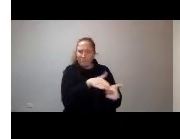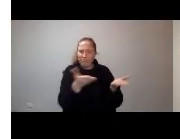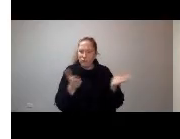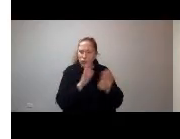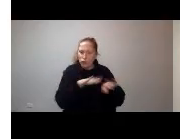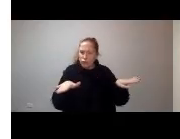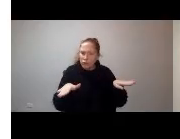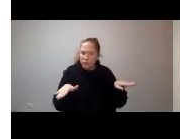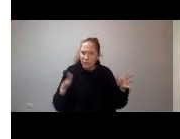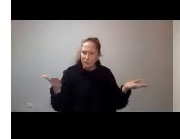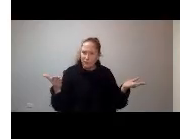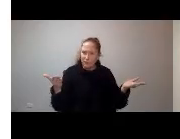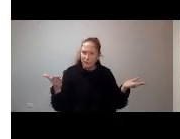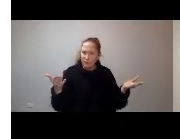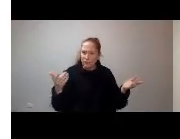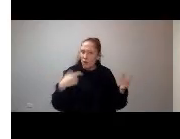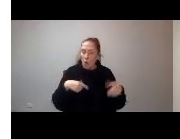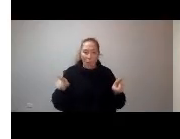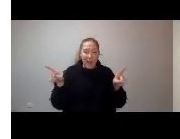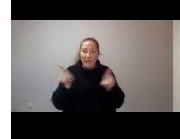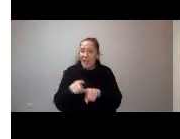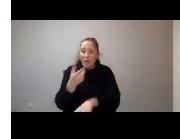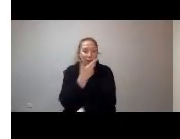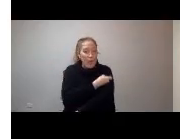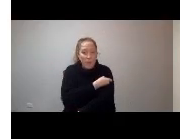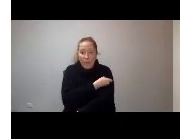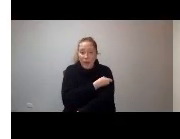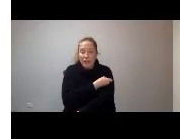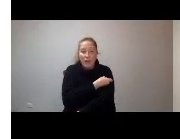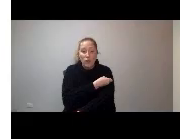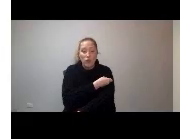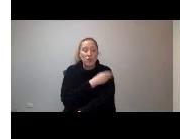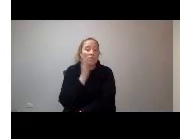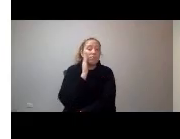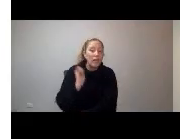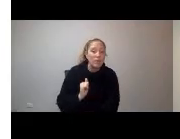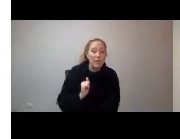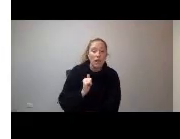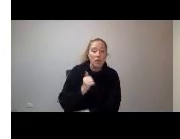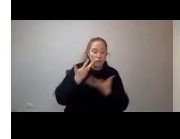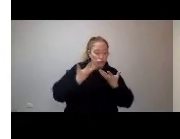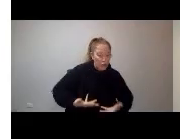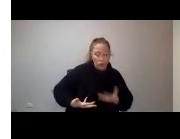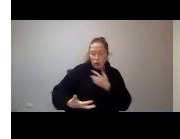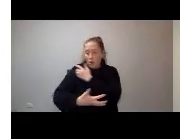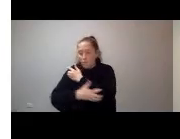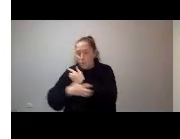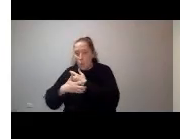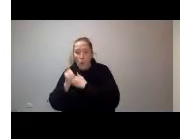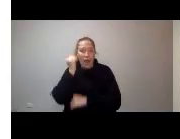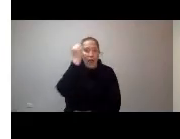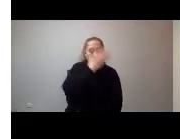We have the same immunisation results for Aboriginal kids, poor kids, rural kids. We can do it.